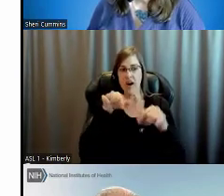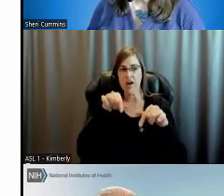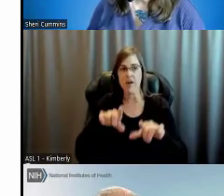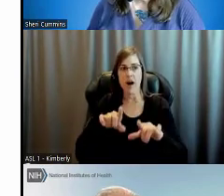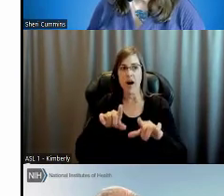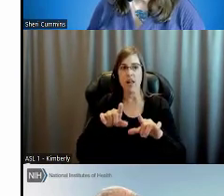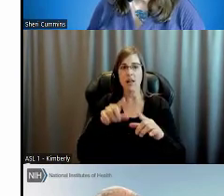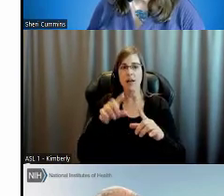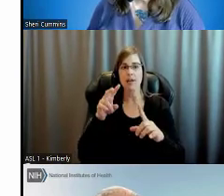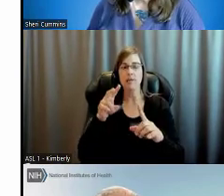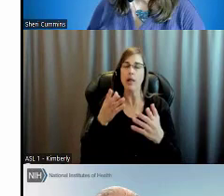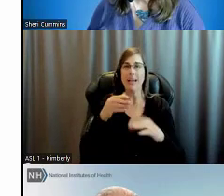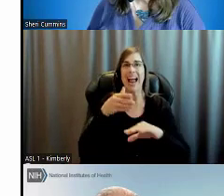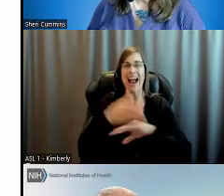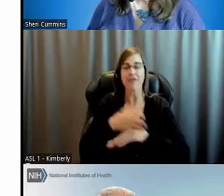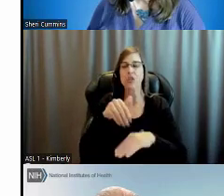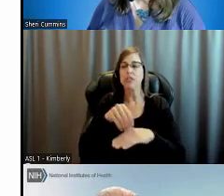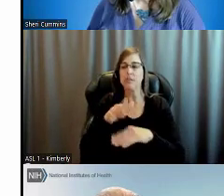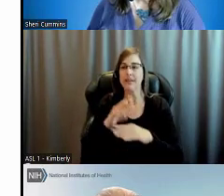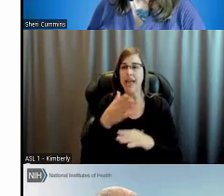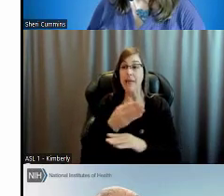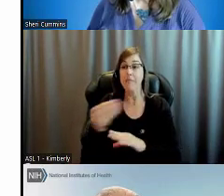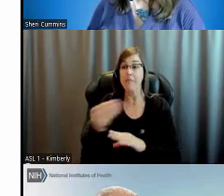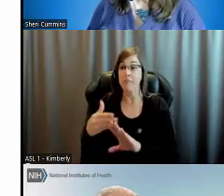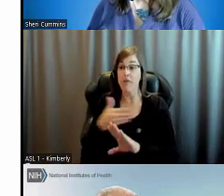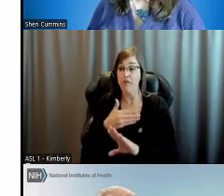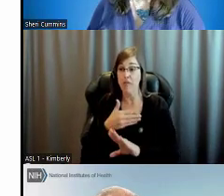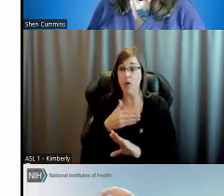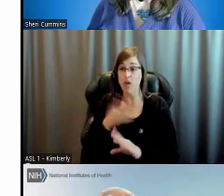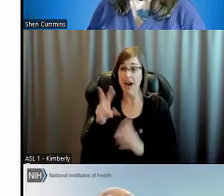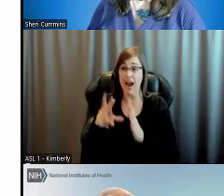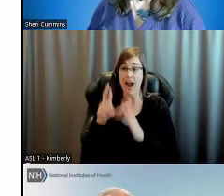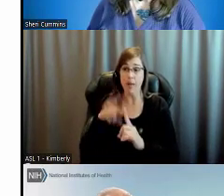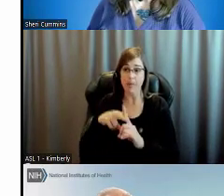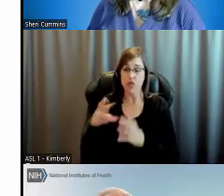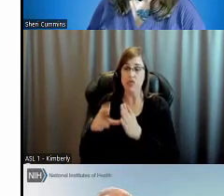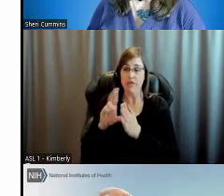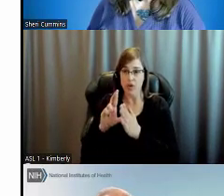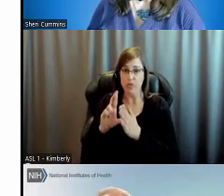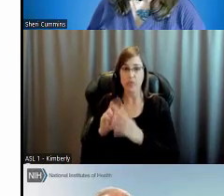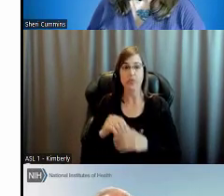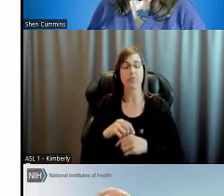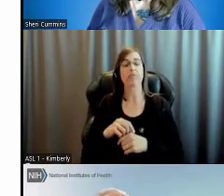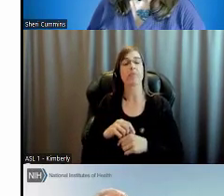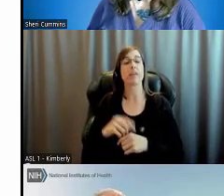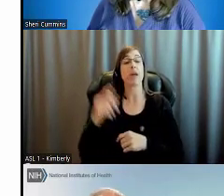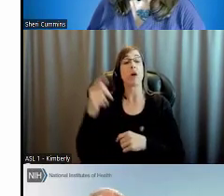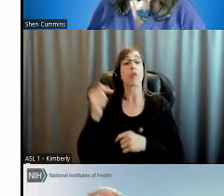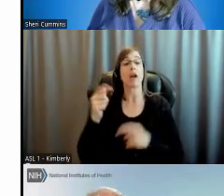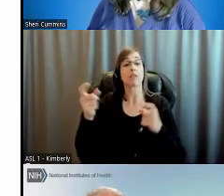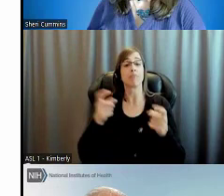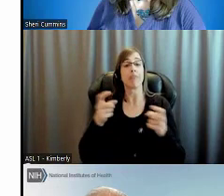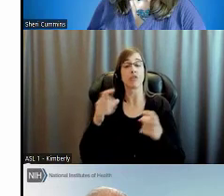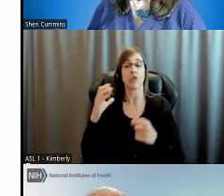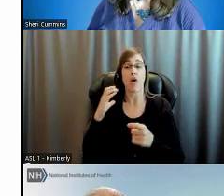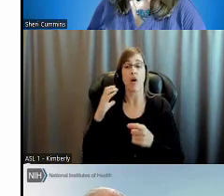after you've submitted it and before the application has been reviewed. And the Grants Management Officer is responsible